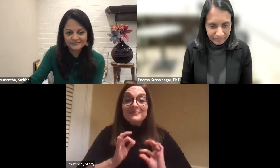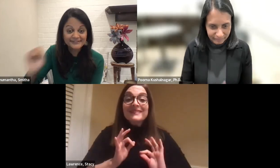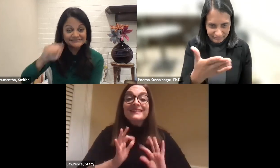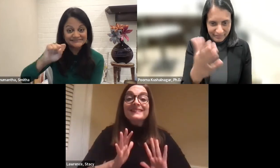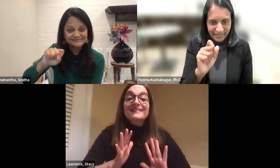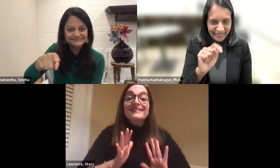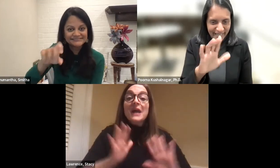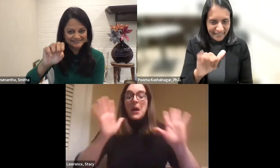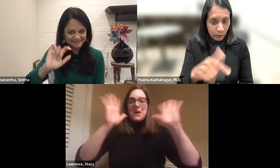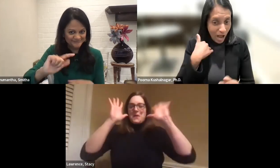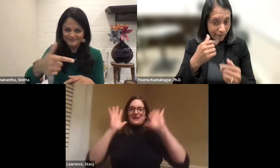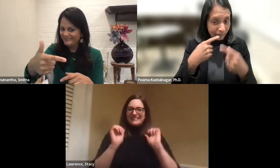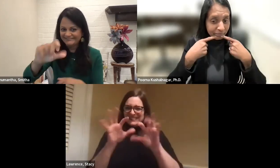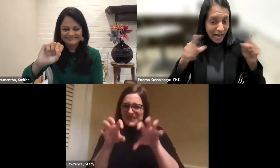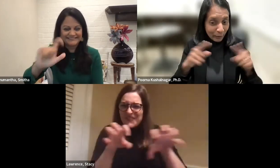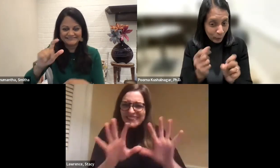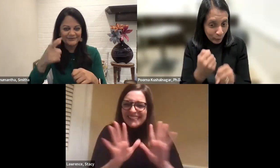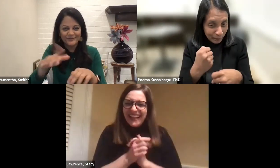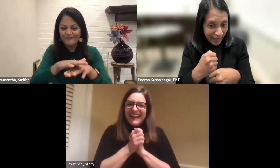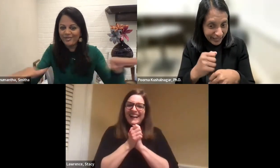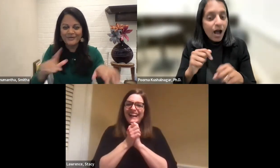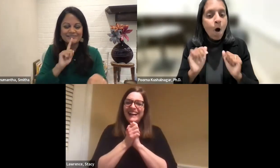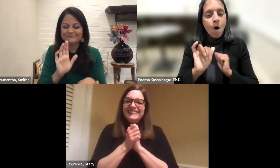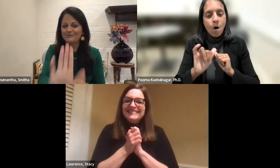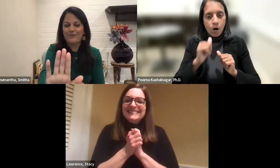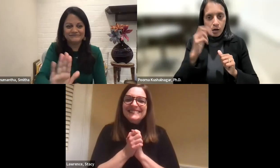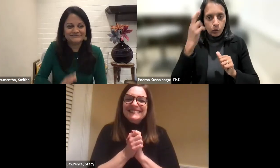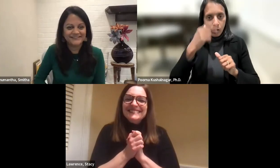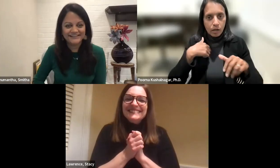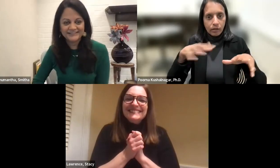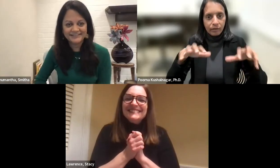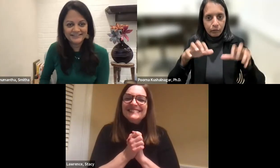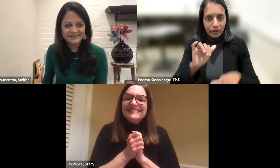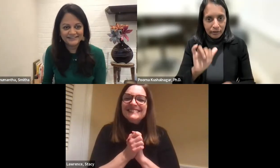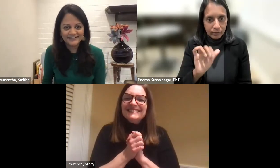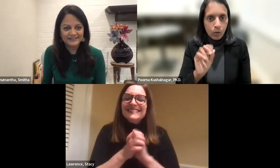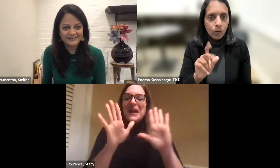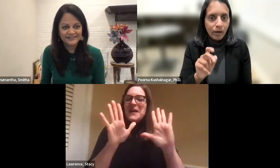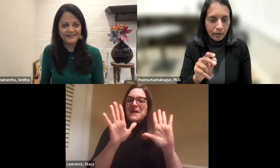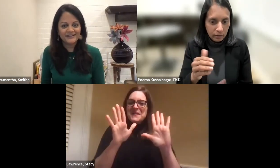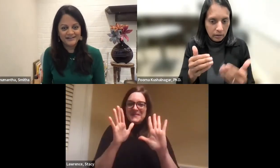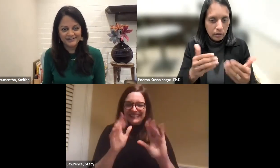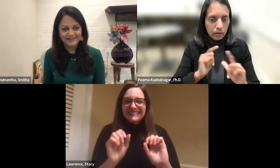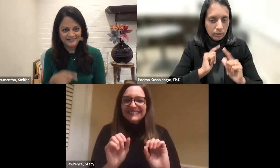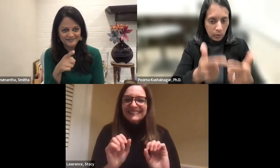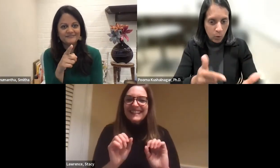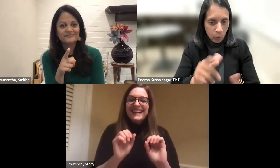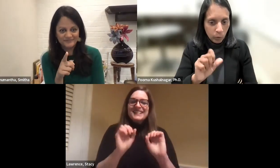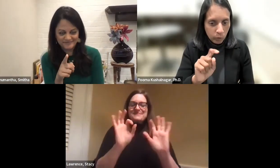Oh, is this me now? OK. I just wanted to make sure. I didn't know-- Yeah, Stacy. You have an announcement you want to make, right? I think that your screen might have froze,